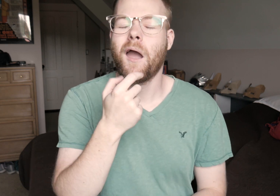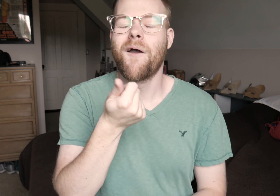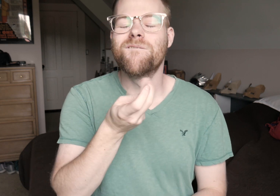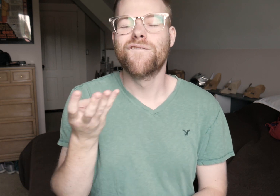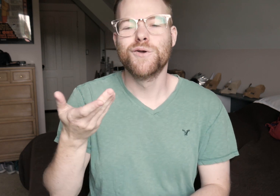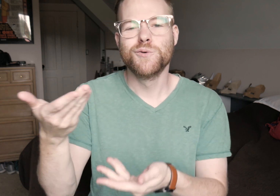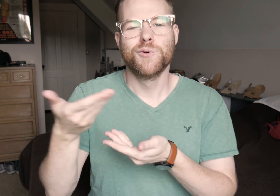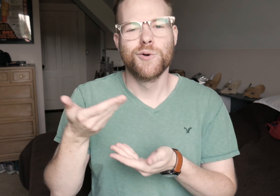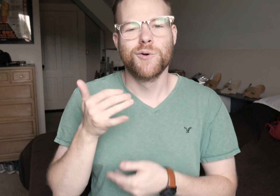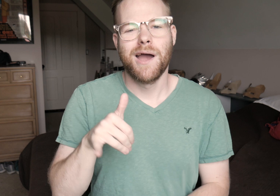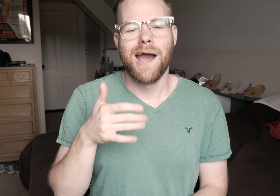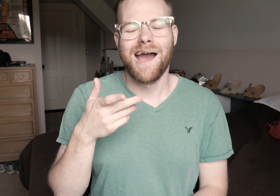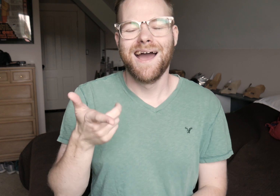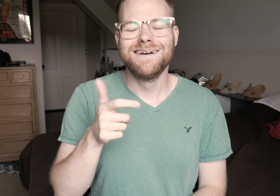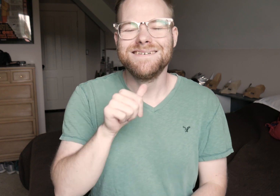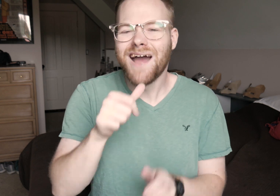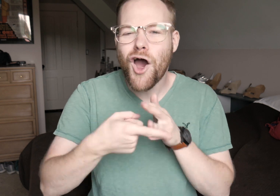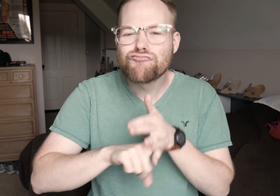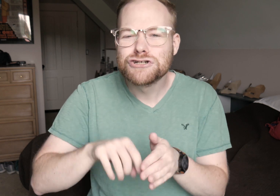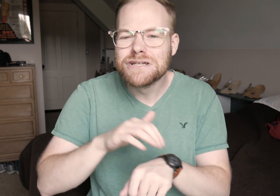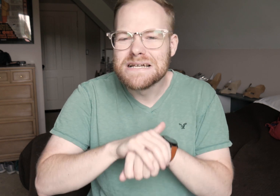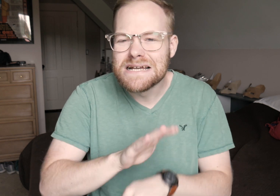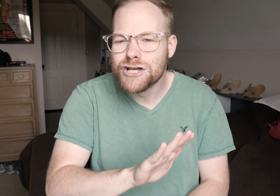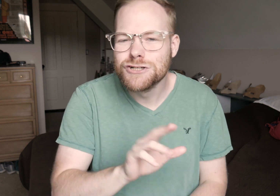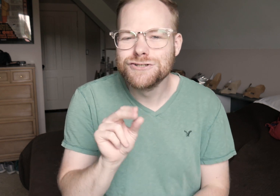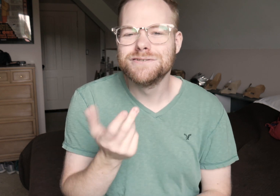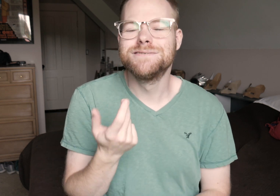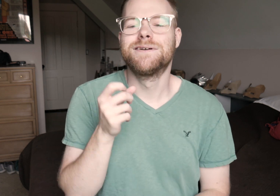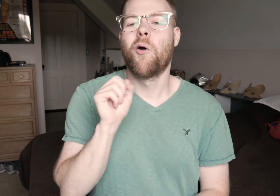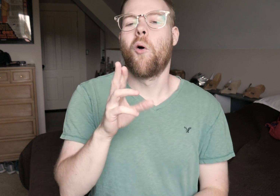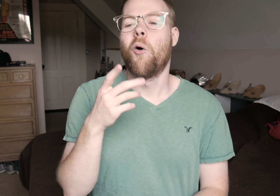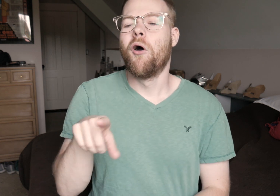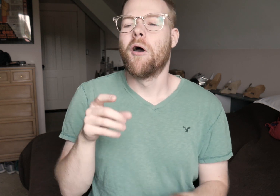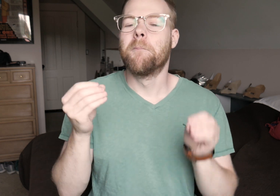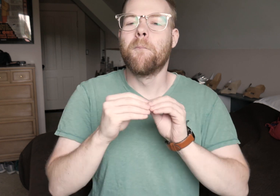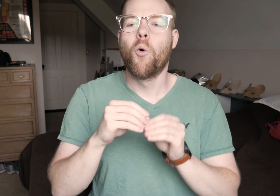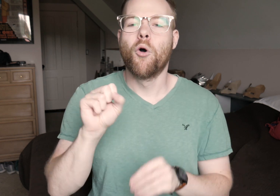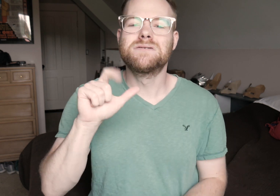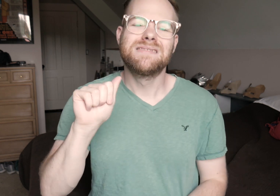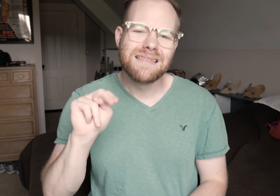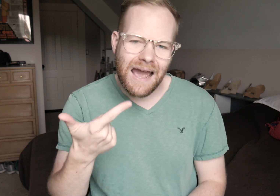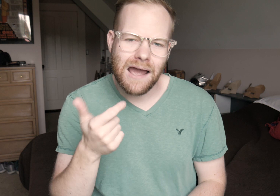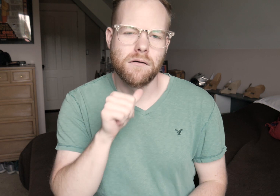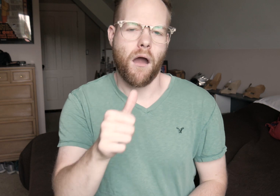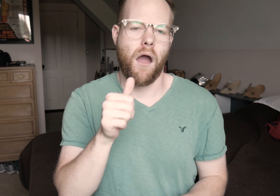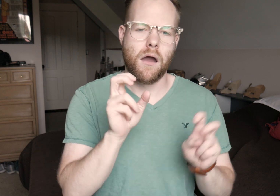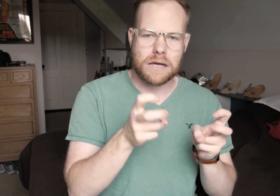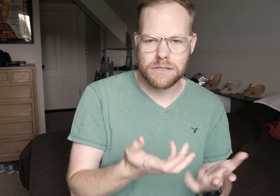There were a few in there that aren’t originally English, or ones more like slang not idioms.